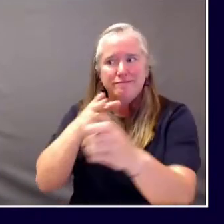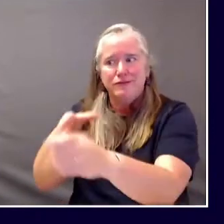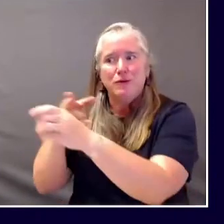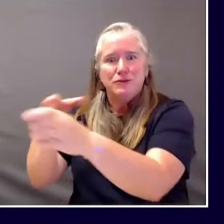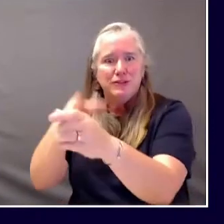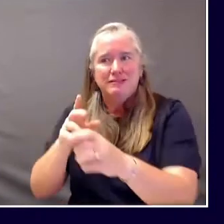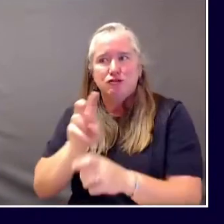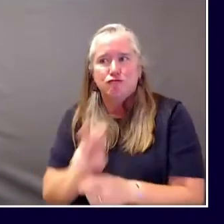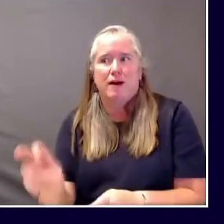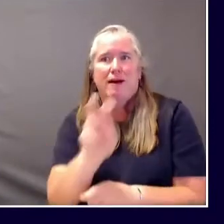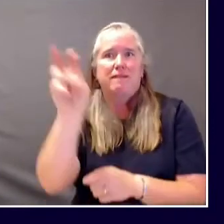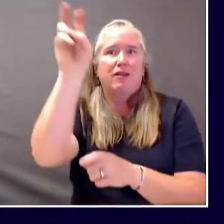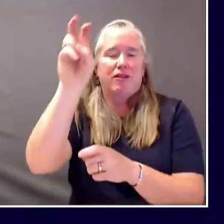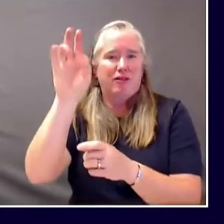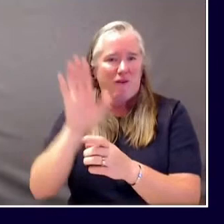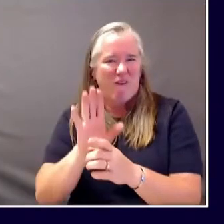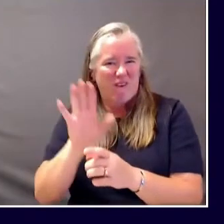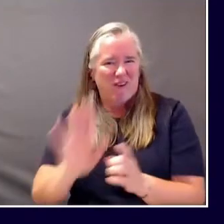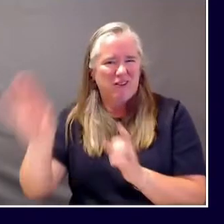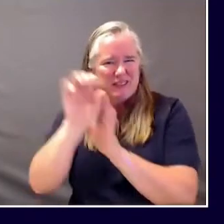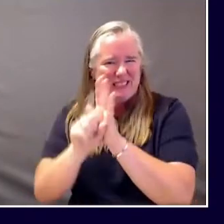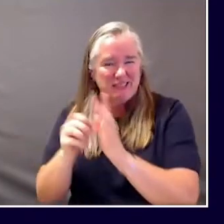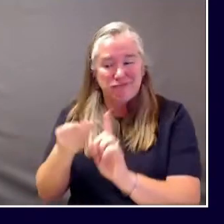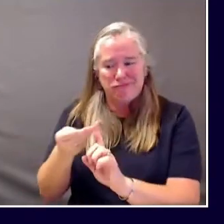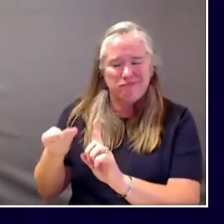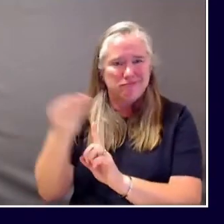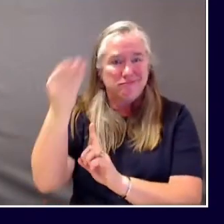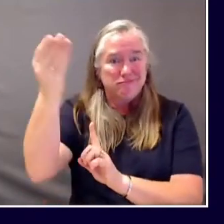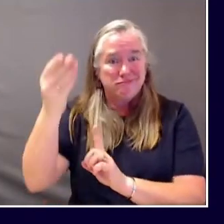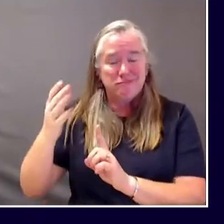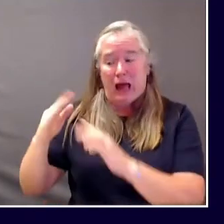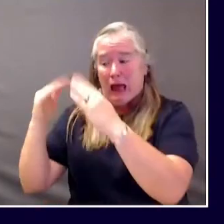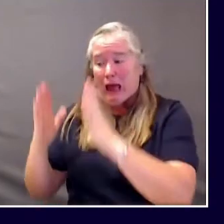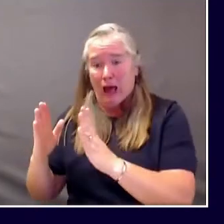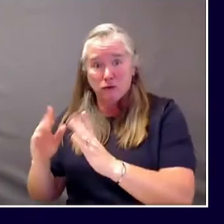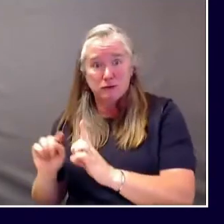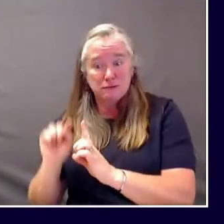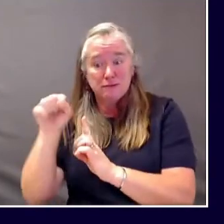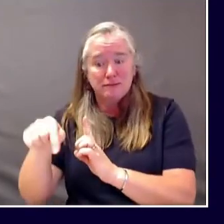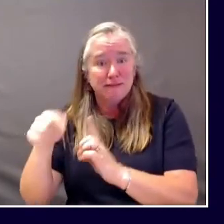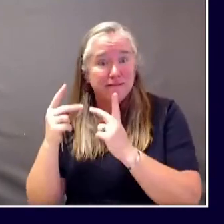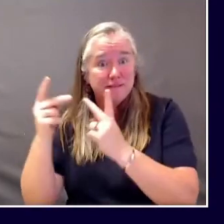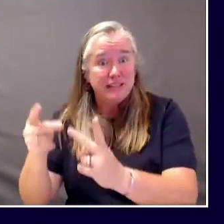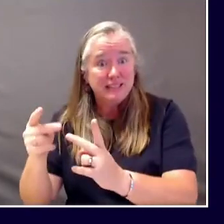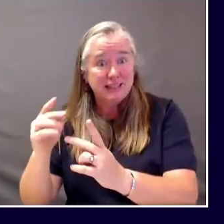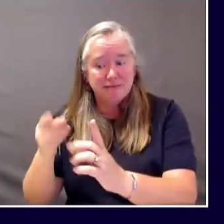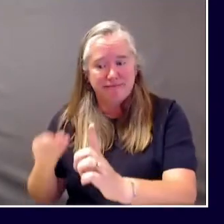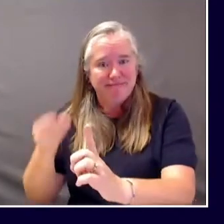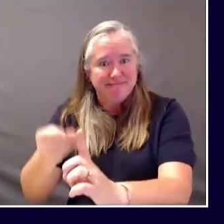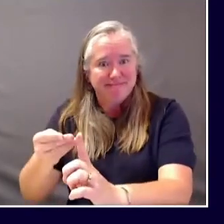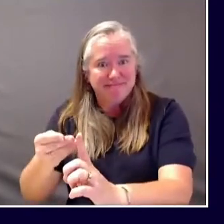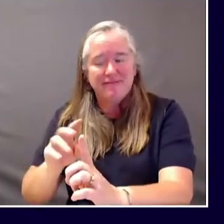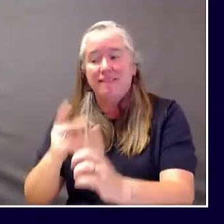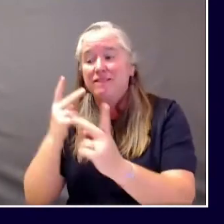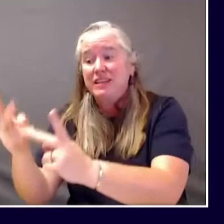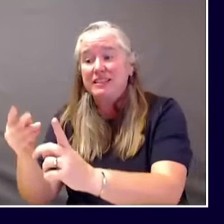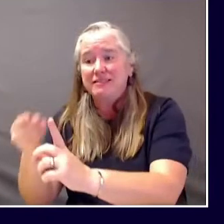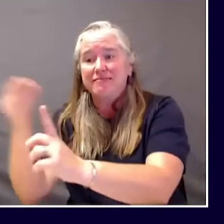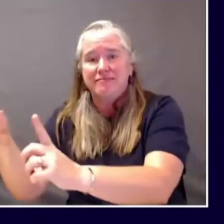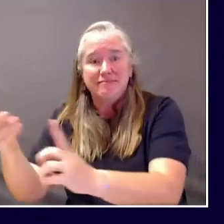across the state from home to